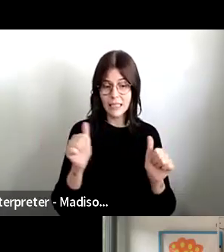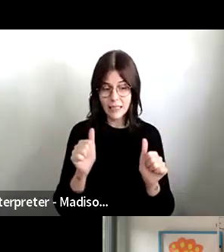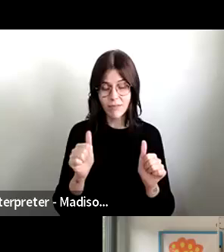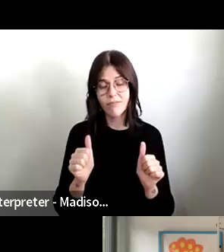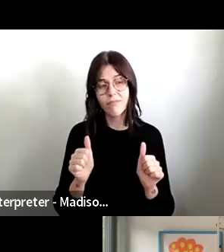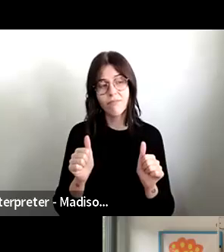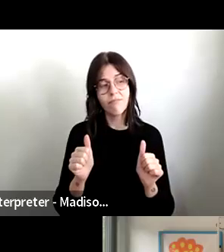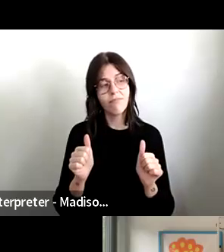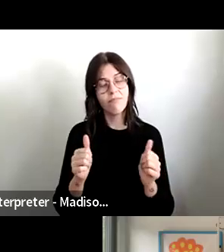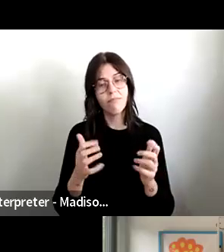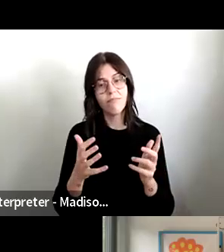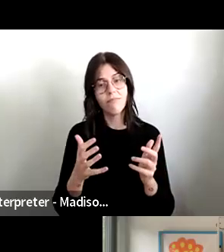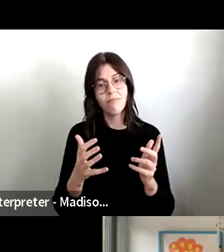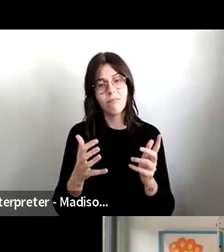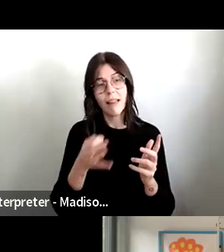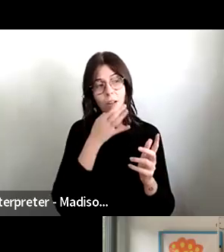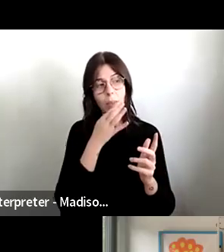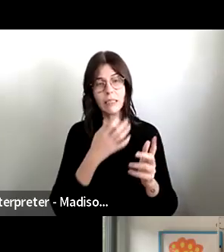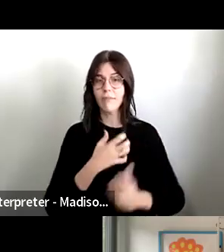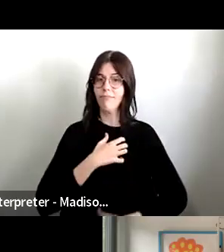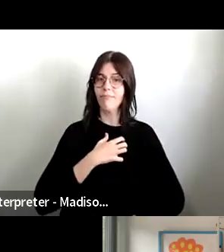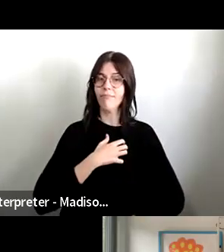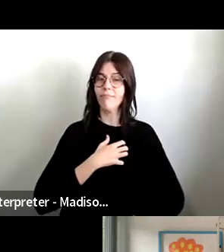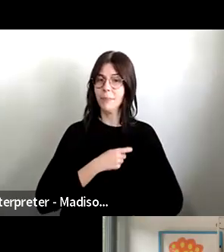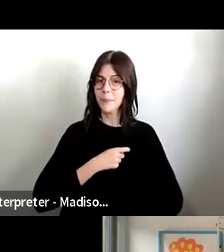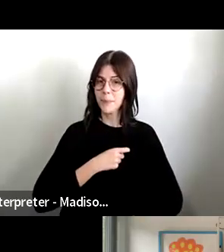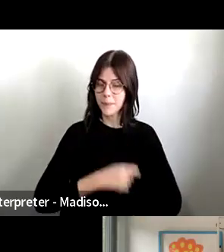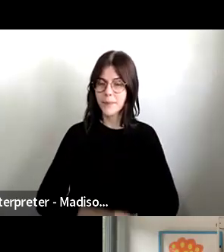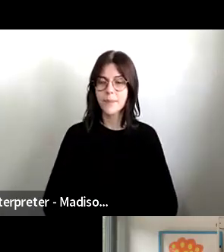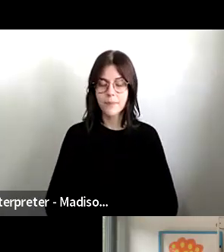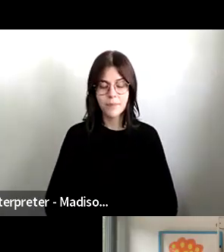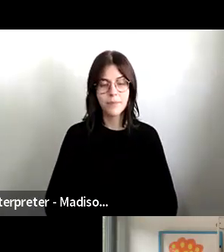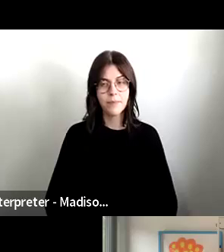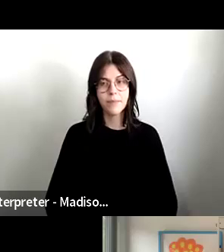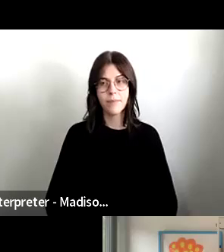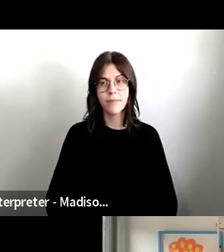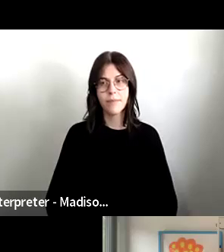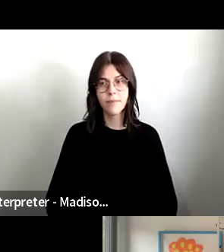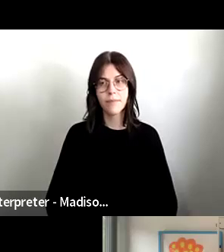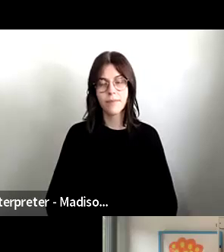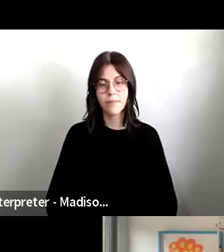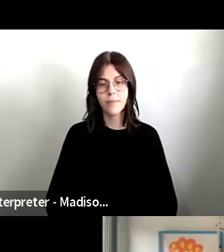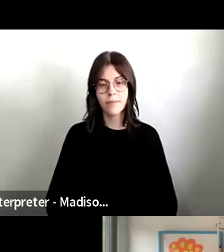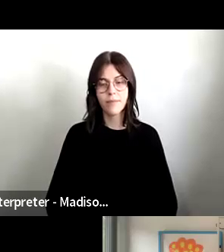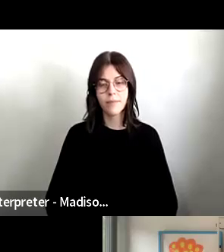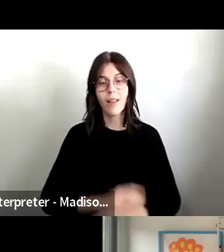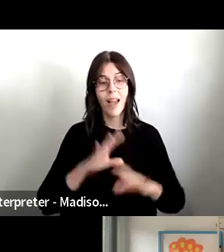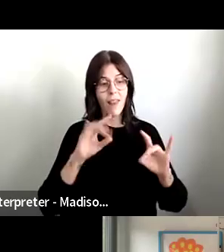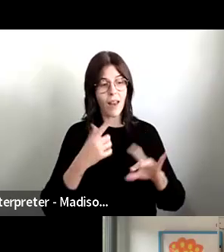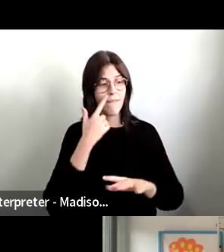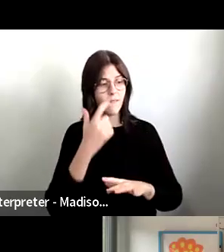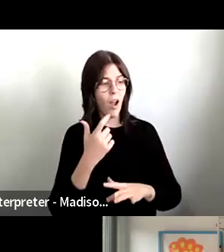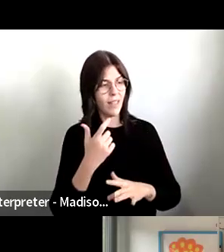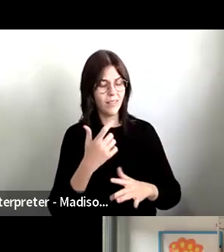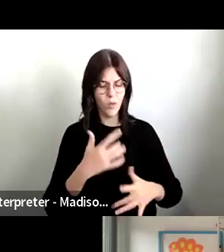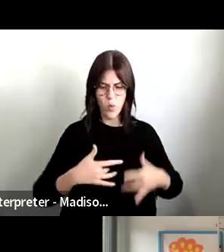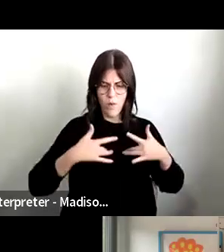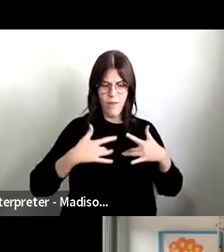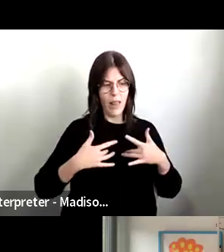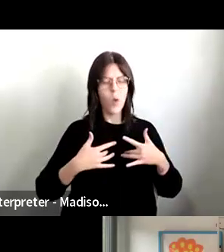well, daunting... But you just find yourself in a rhythm, and I think it - I find,